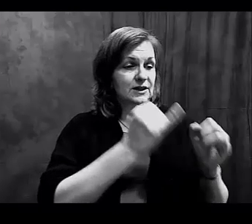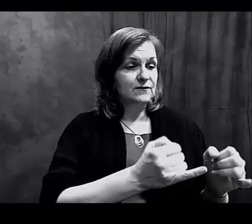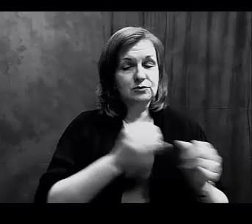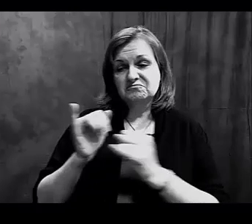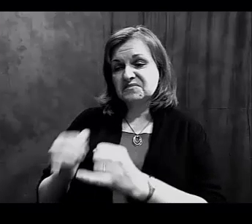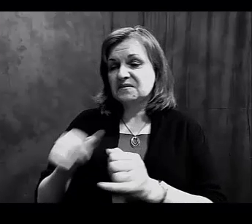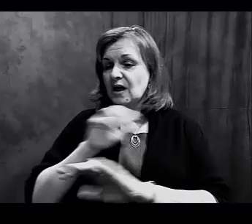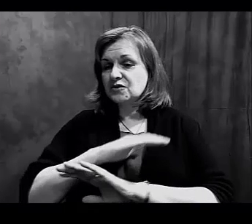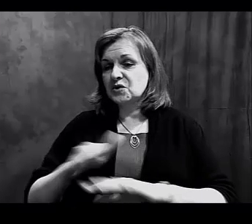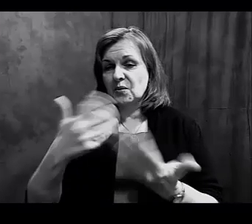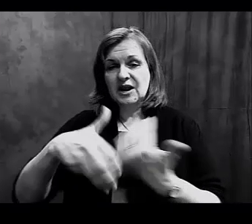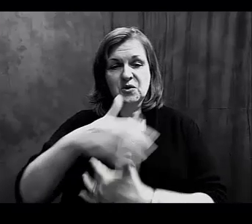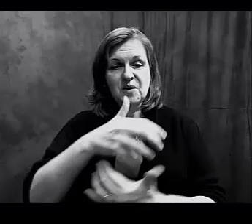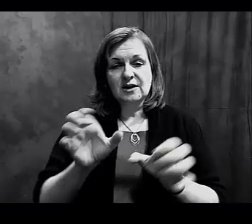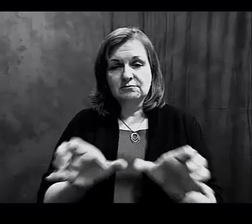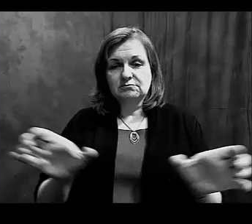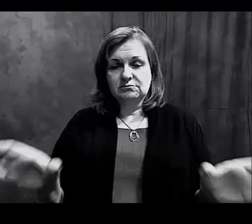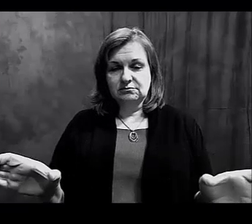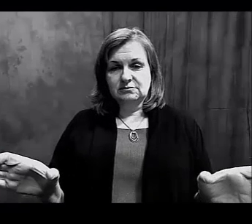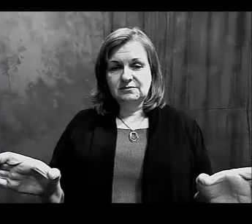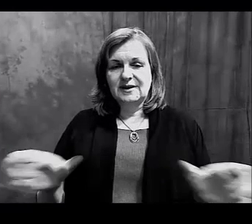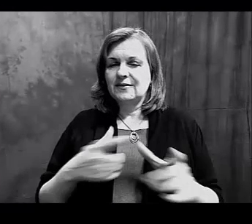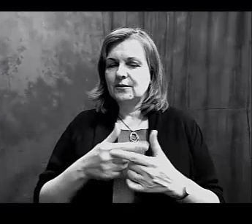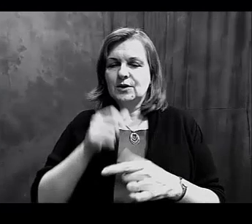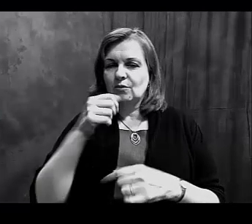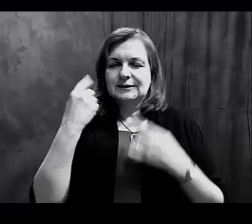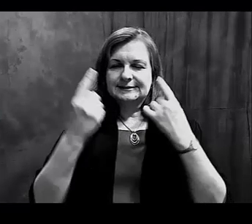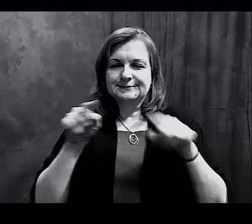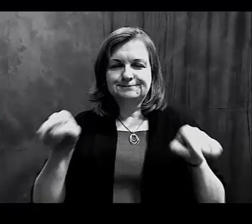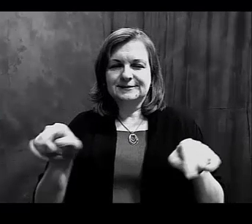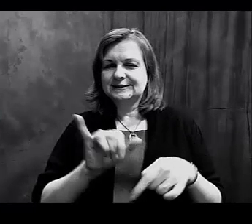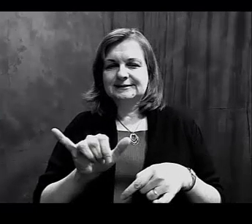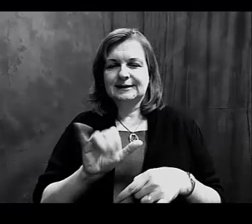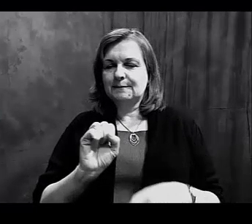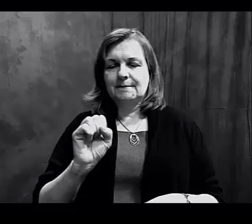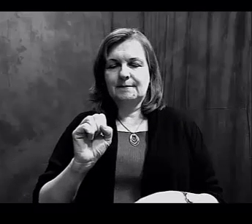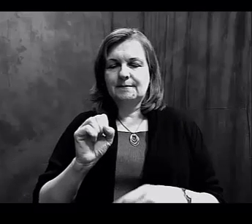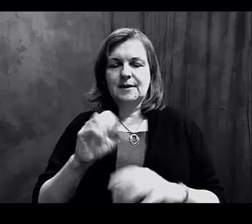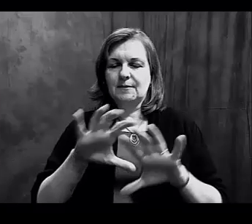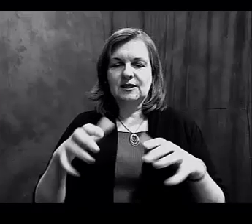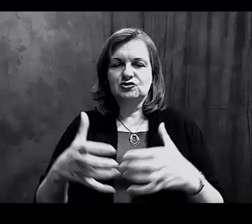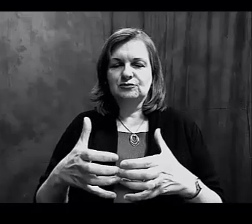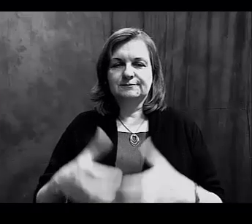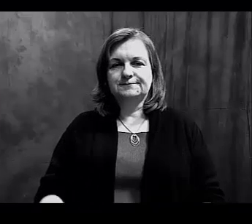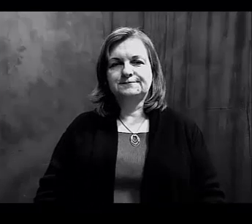they don't interact we don't think about them as being the same population